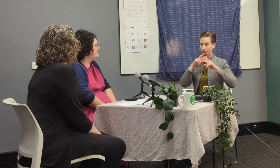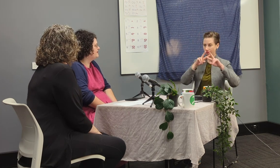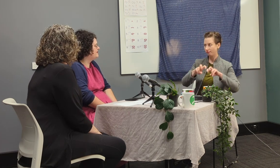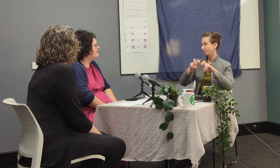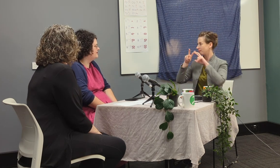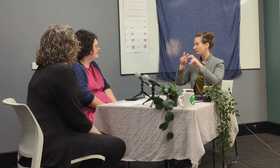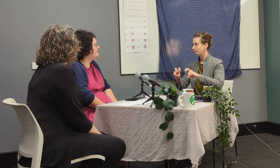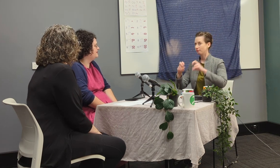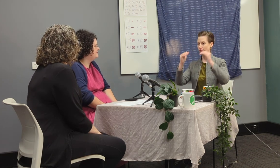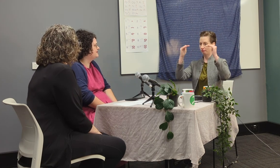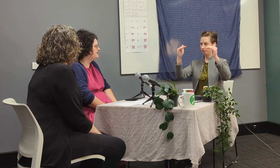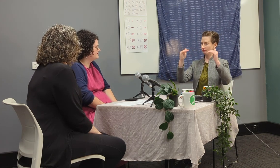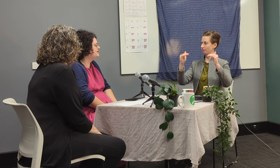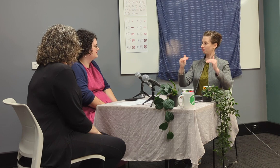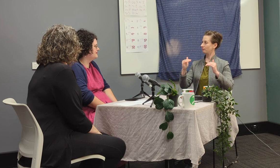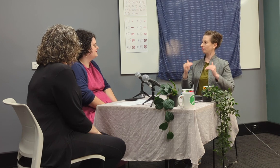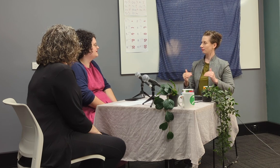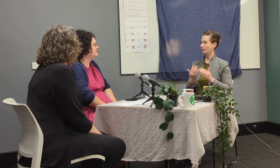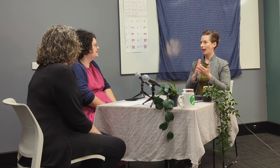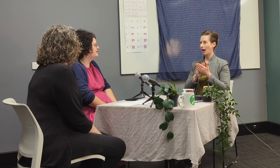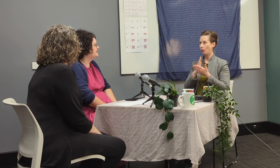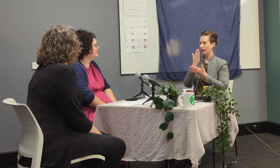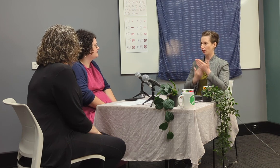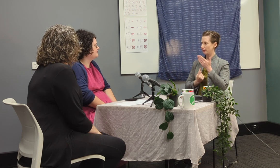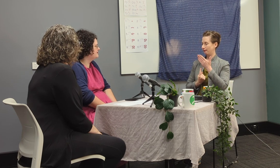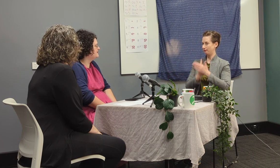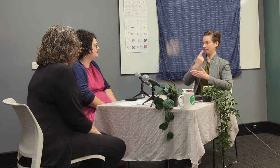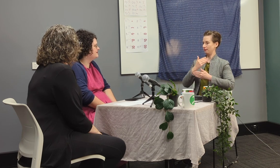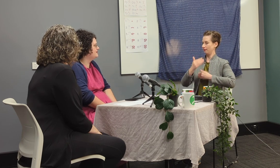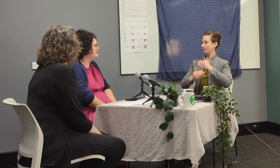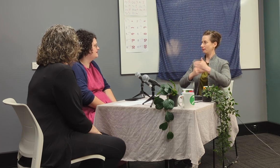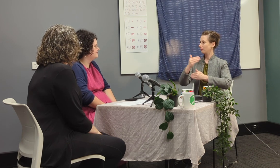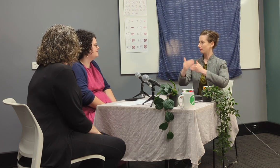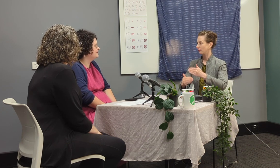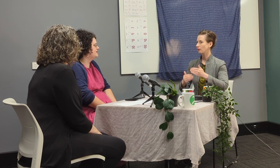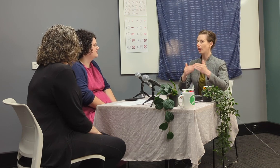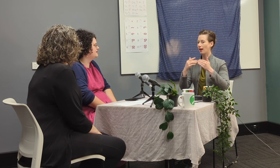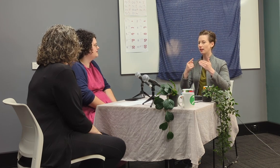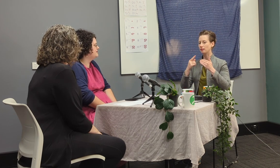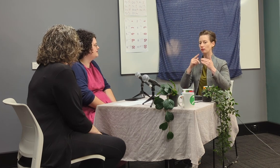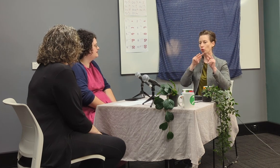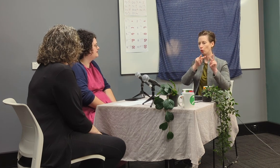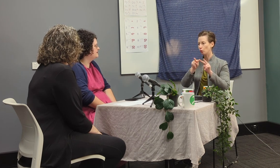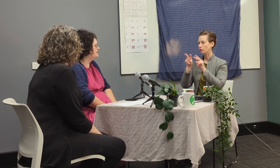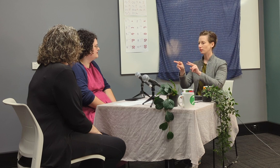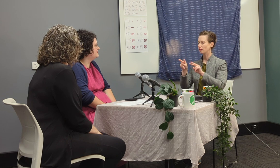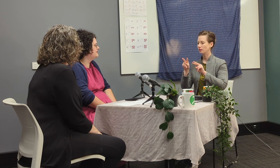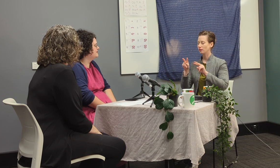Lindsay and I looked at both narratives and how the events occurred throughout the narrative.